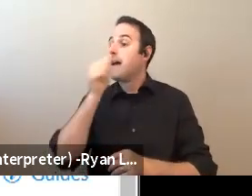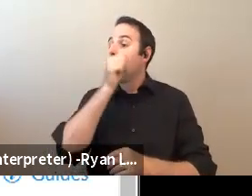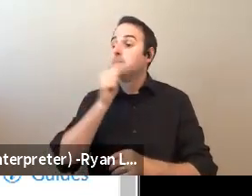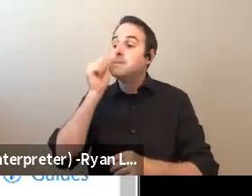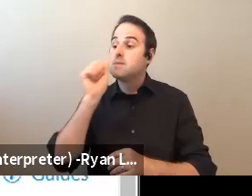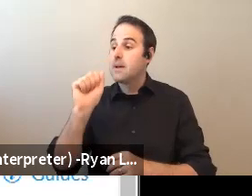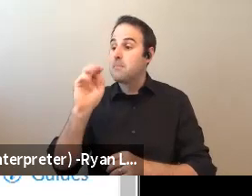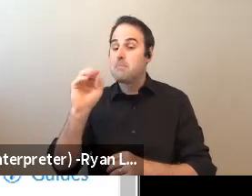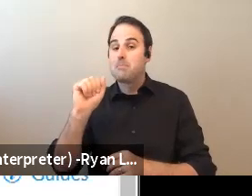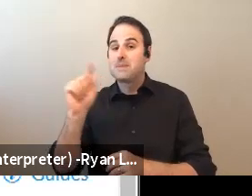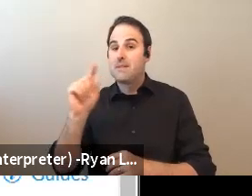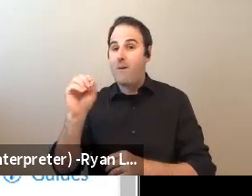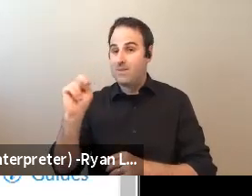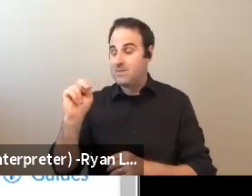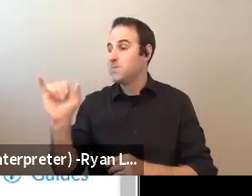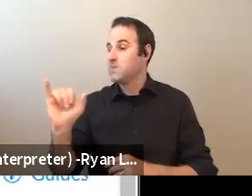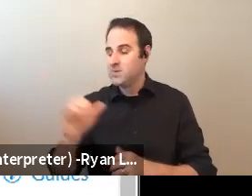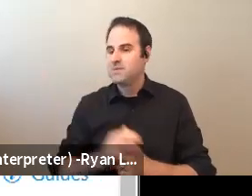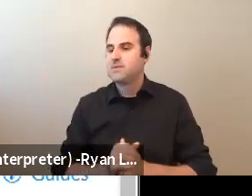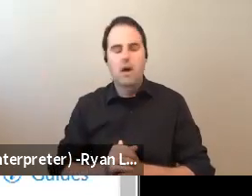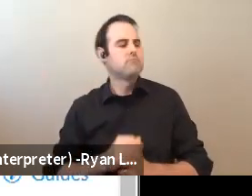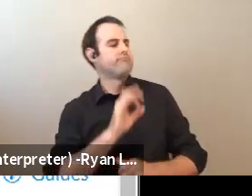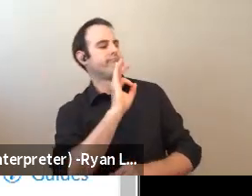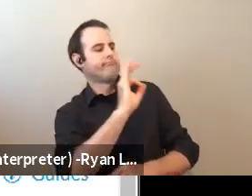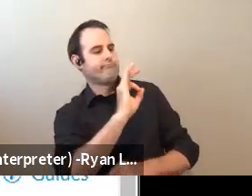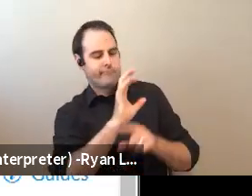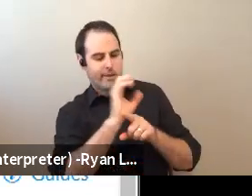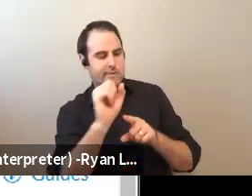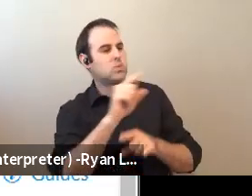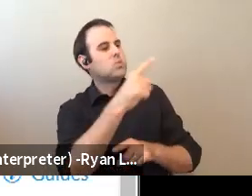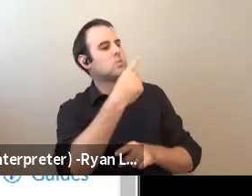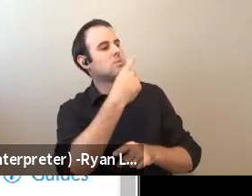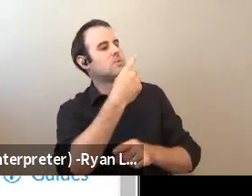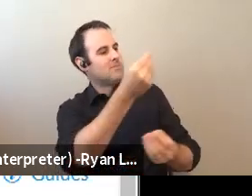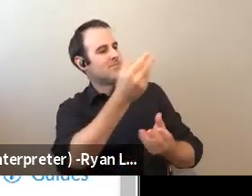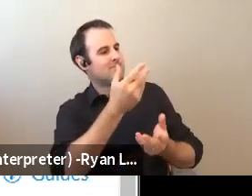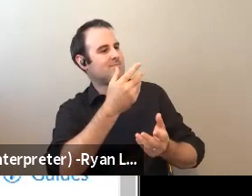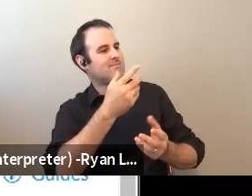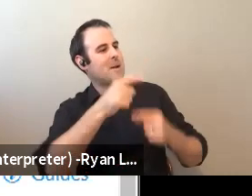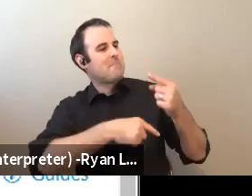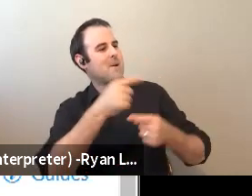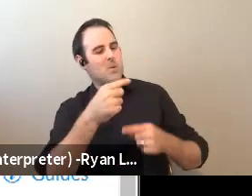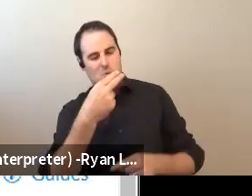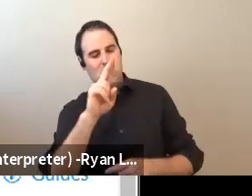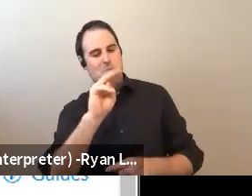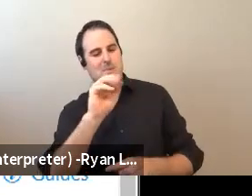Jenifer Schwartz Casey: You told us about the humanities and I never went and just now. I went Jenifer Schwartz Casey: And I see for English one three.